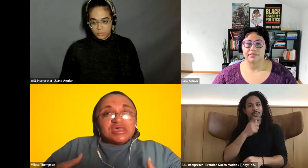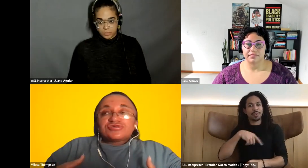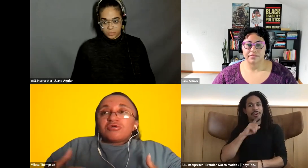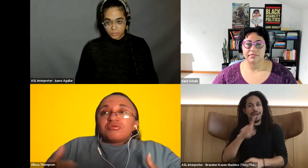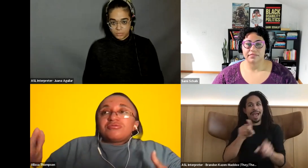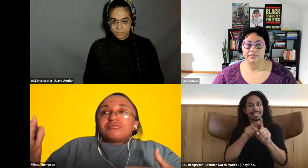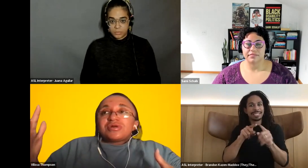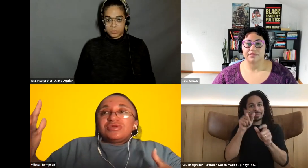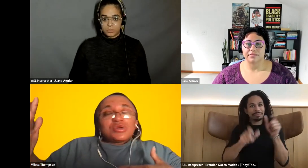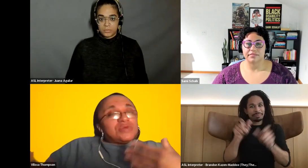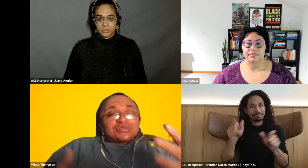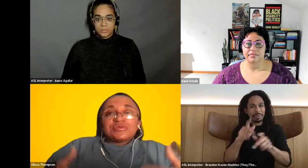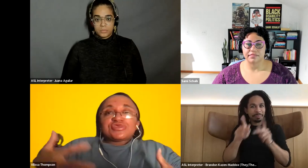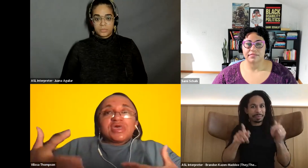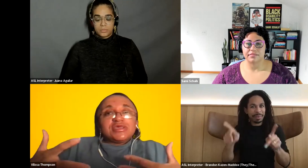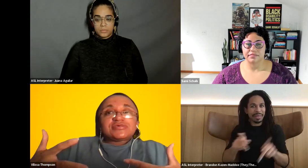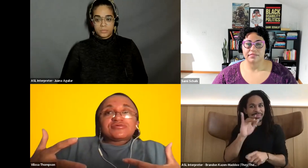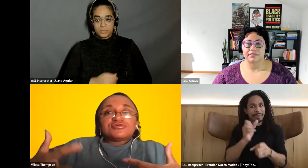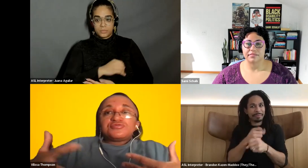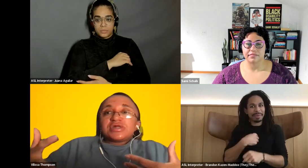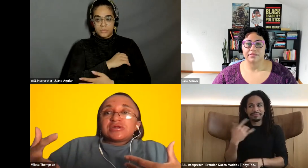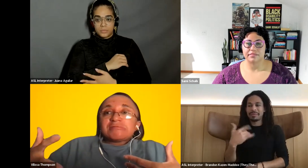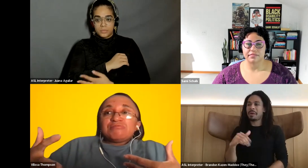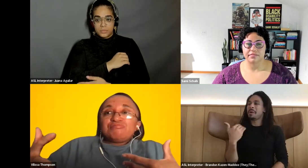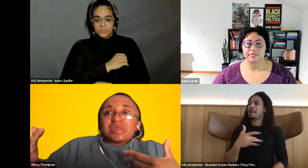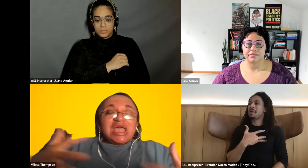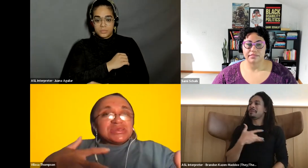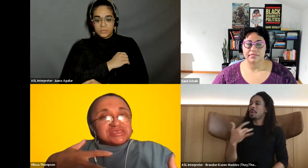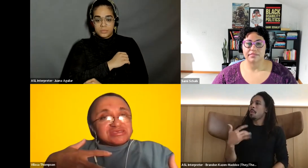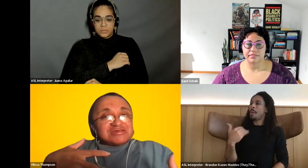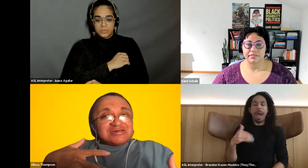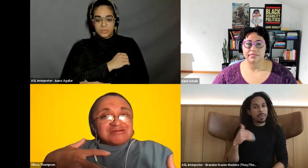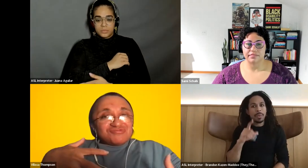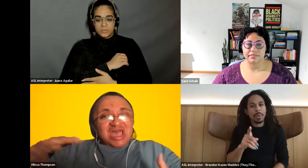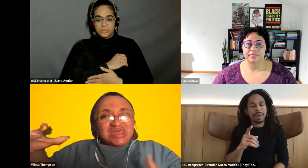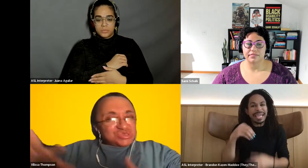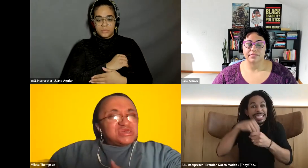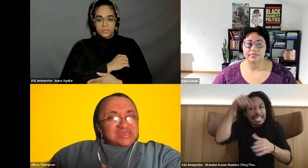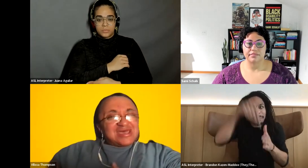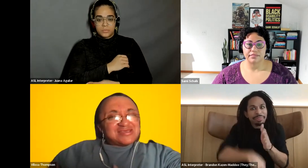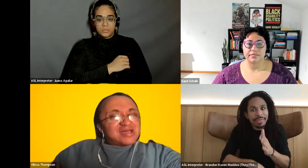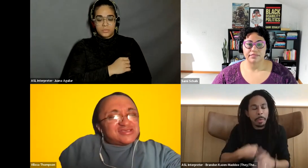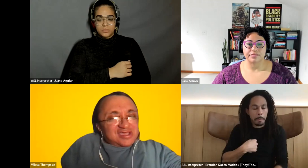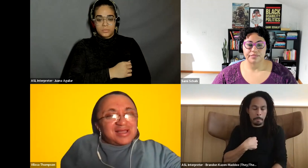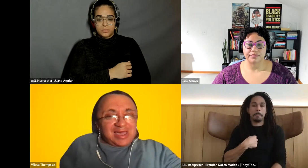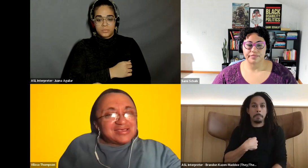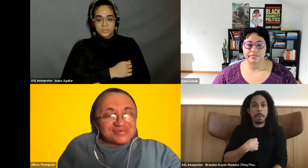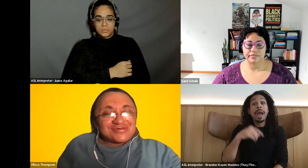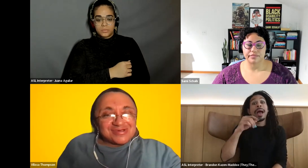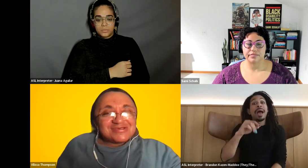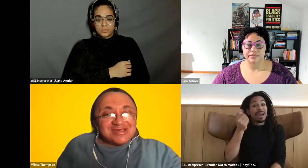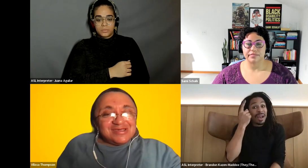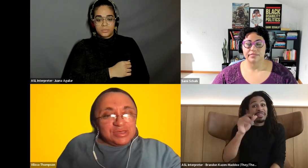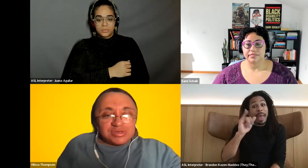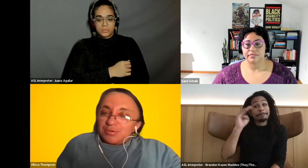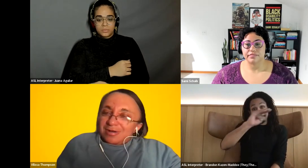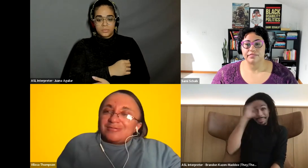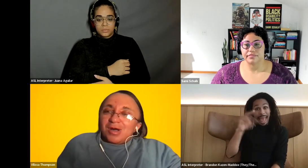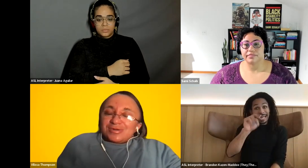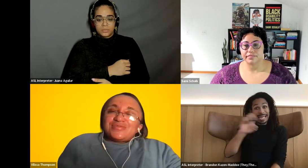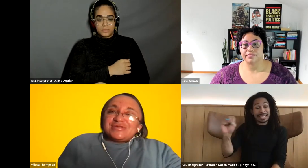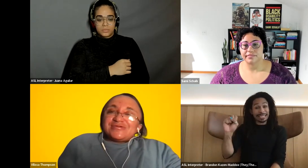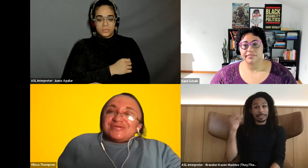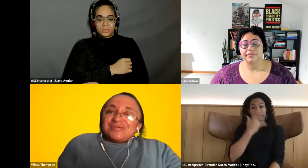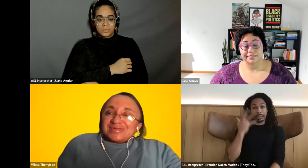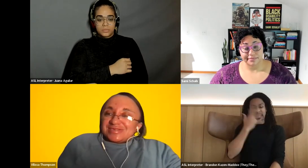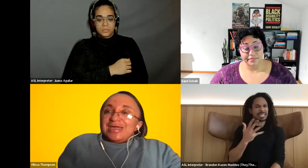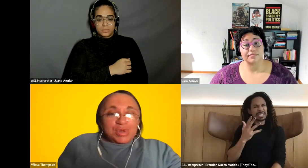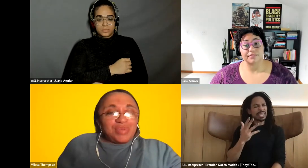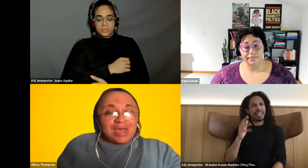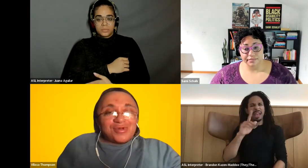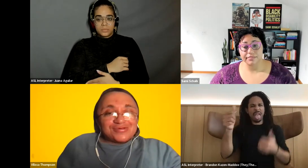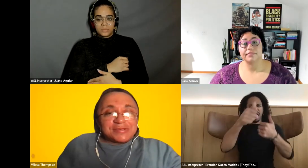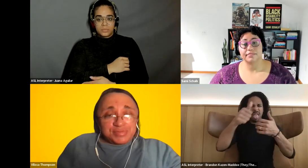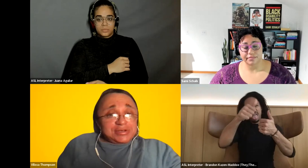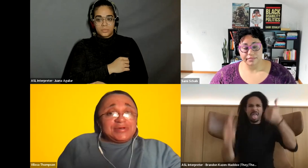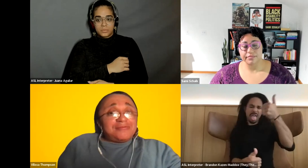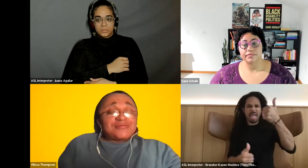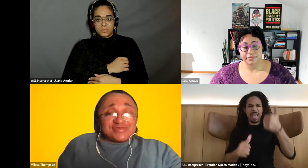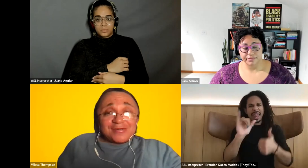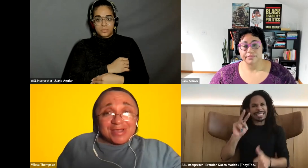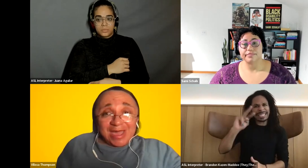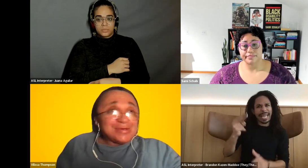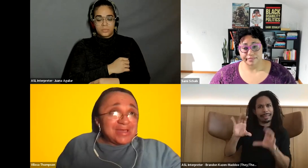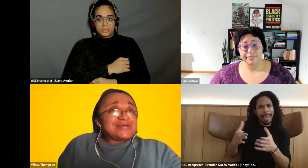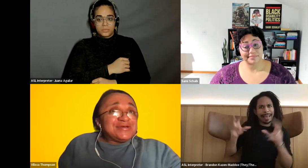Vilissa Thompson: So you know, coming to the space to where blackness was kind of treated as like a second class of sorts, you know. It was like Whoa! Hold up here, you know, because I am a black person, particularly I'm from South Carolina like